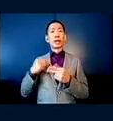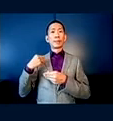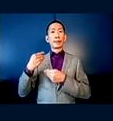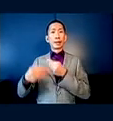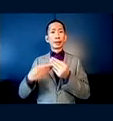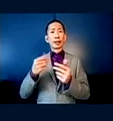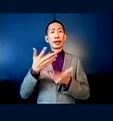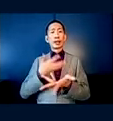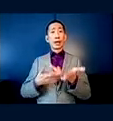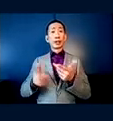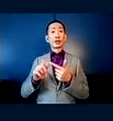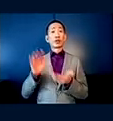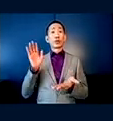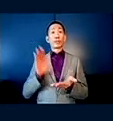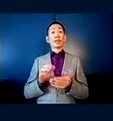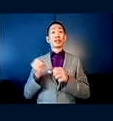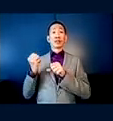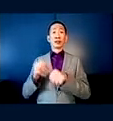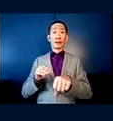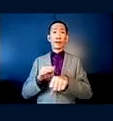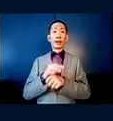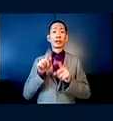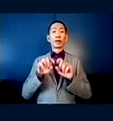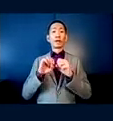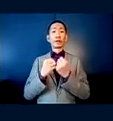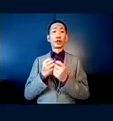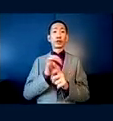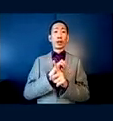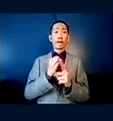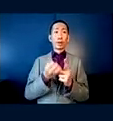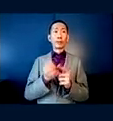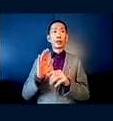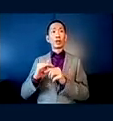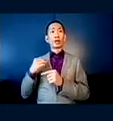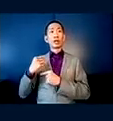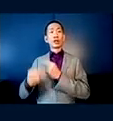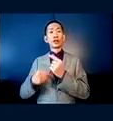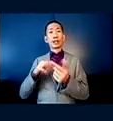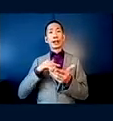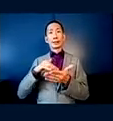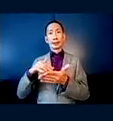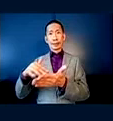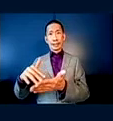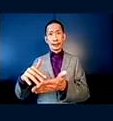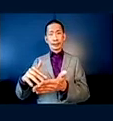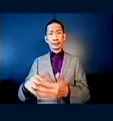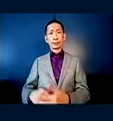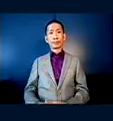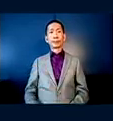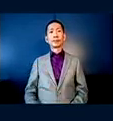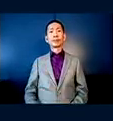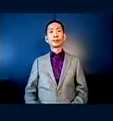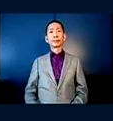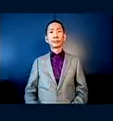RECOGNIZED THE INTUNES OF SES, RACISM AND ANCESTRY TO TO